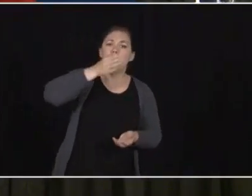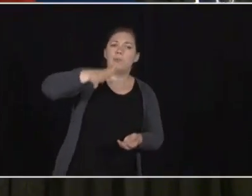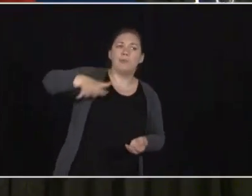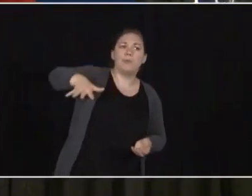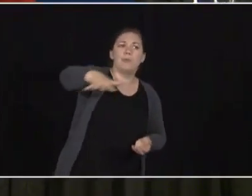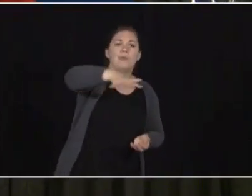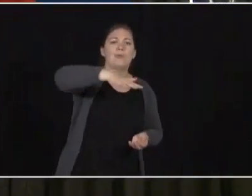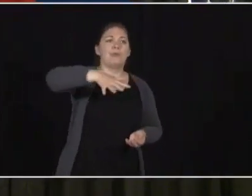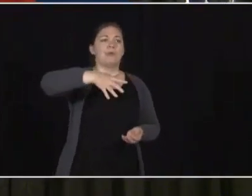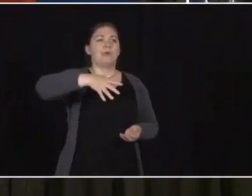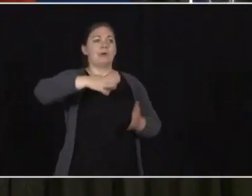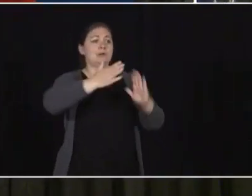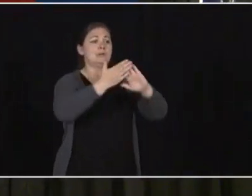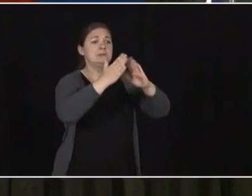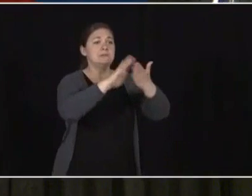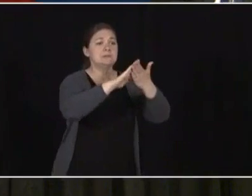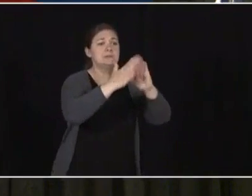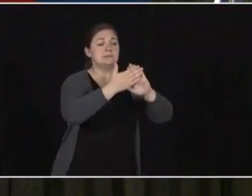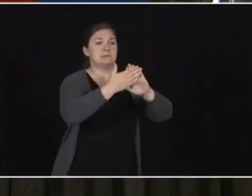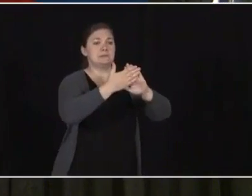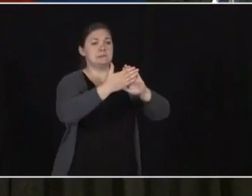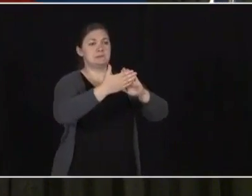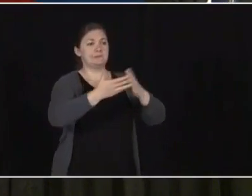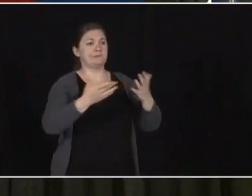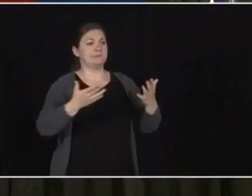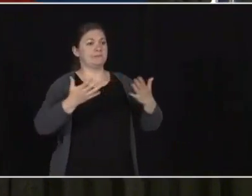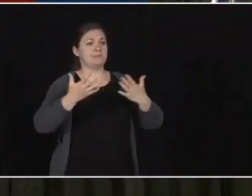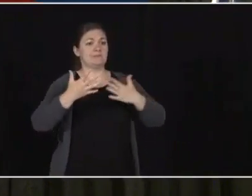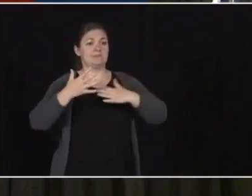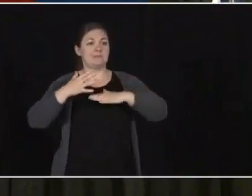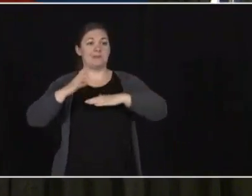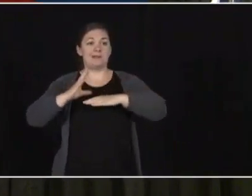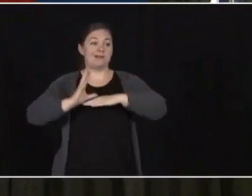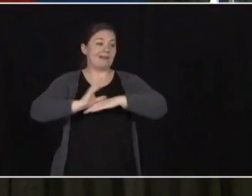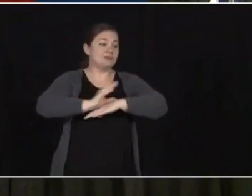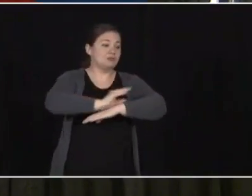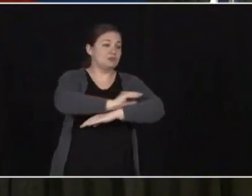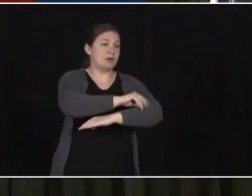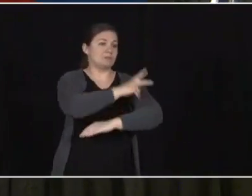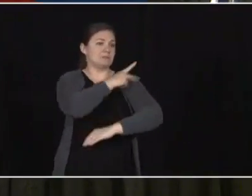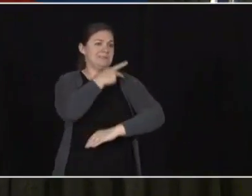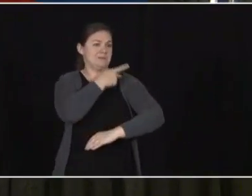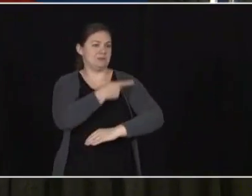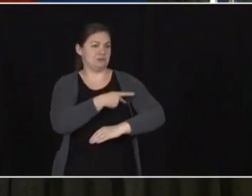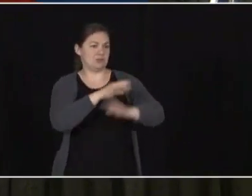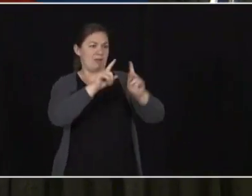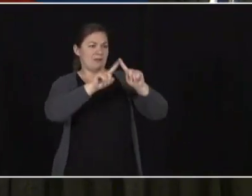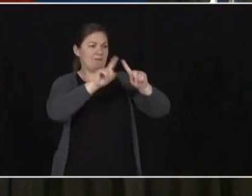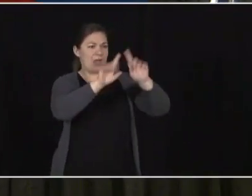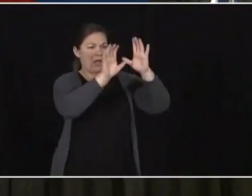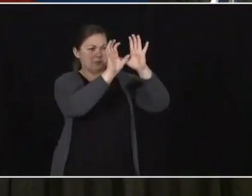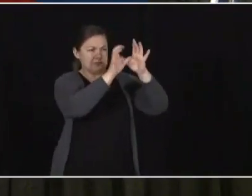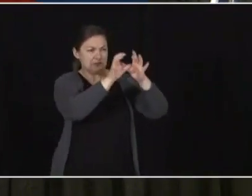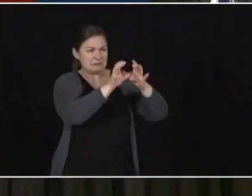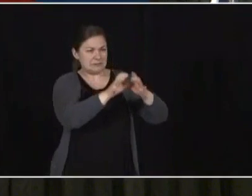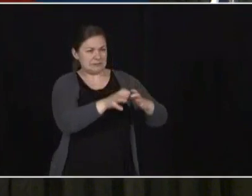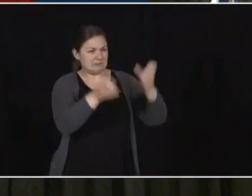you have the chemo in cancer patients. There's just so many people who fit into these categories. I'm trying to figure out